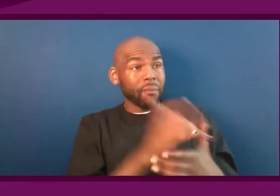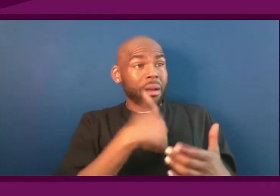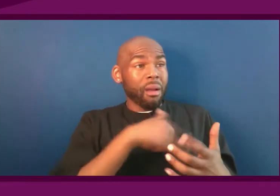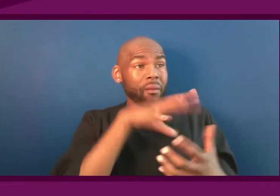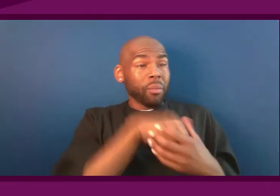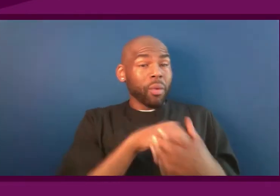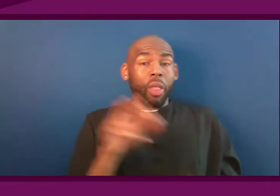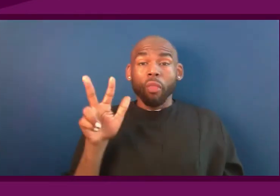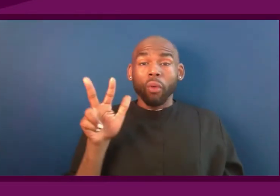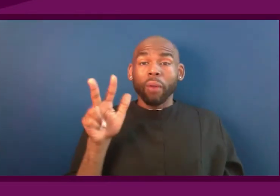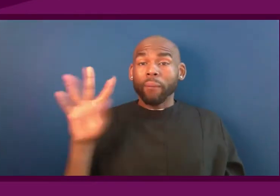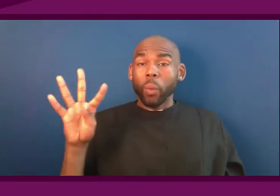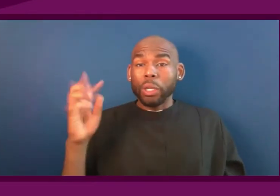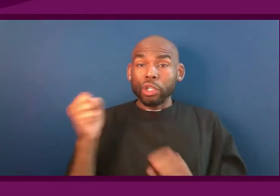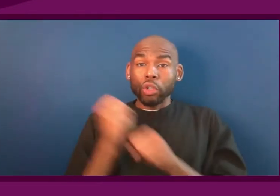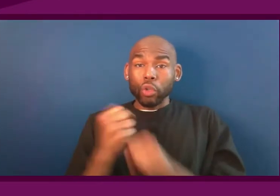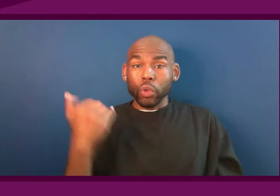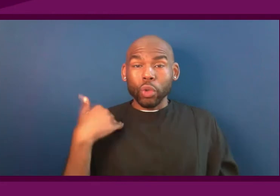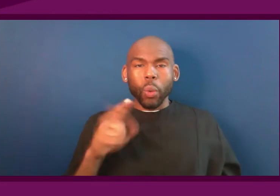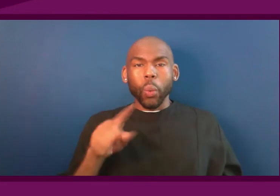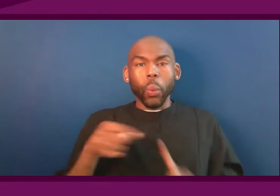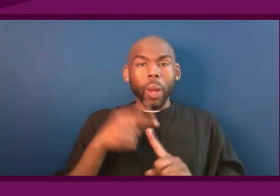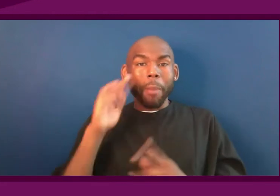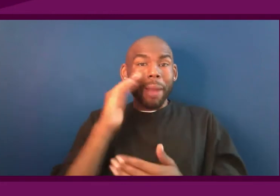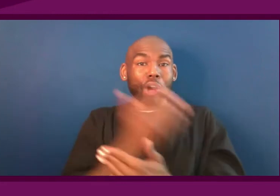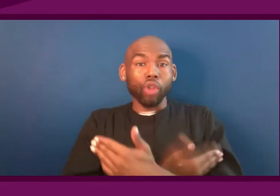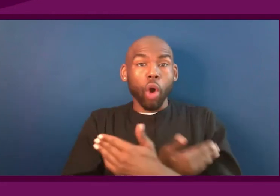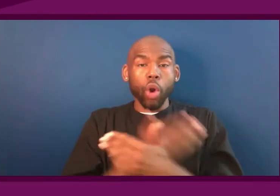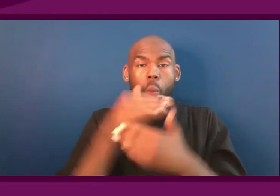thinking that she was the most beautiful baby ever born, which I still agree with,